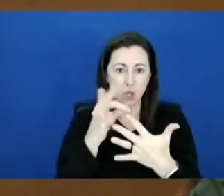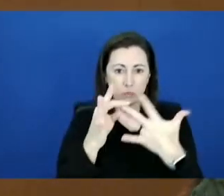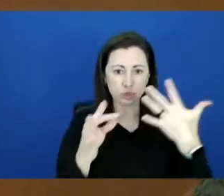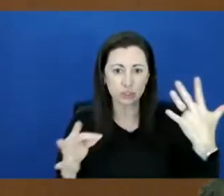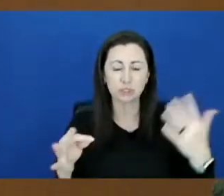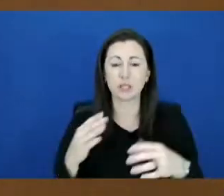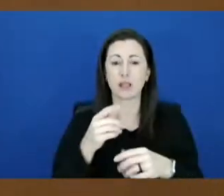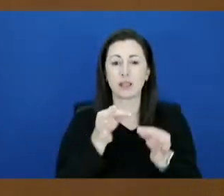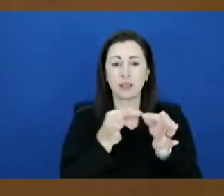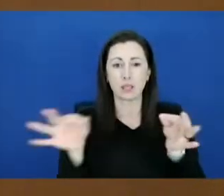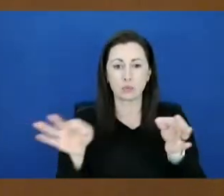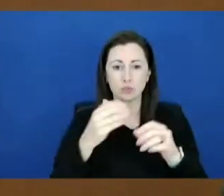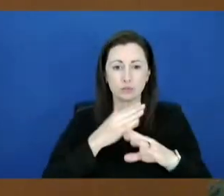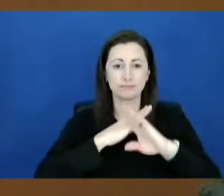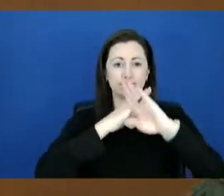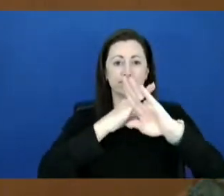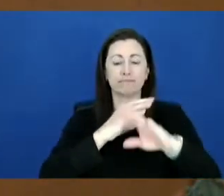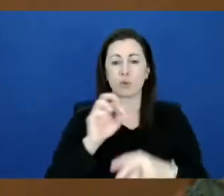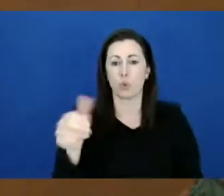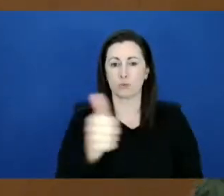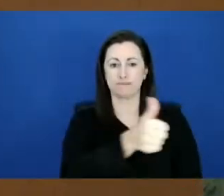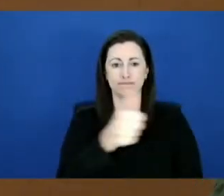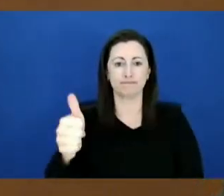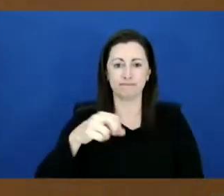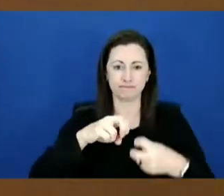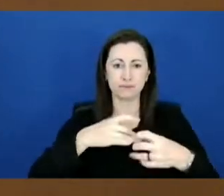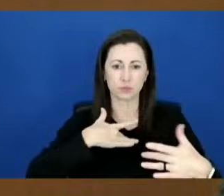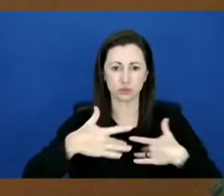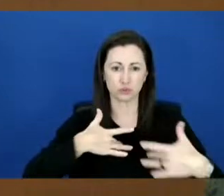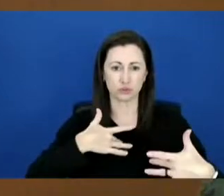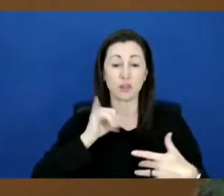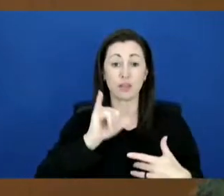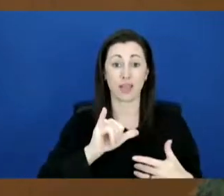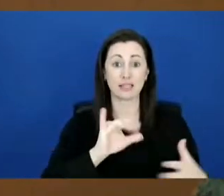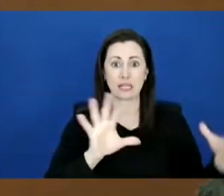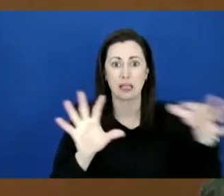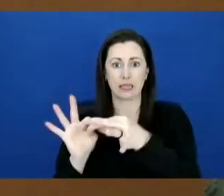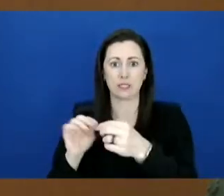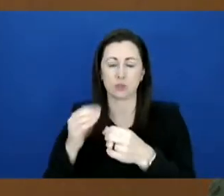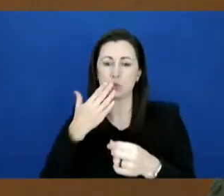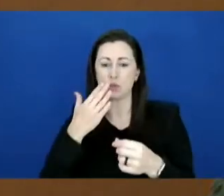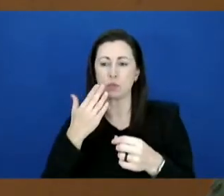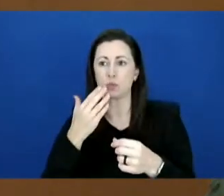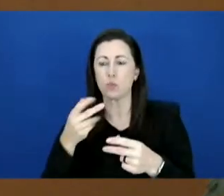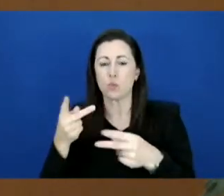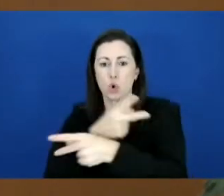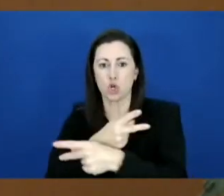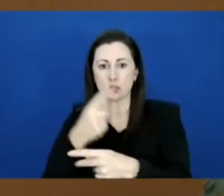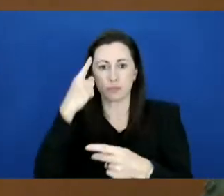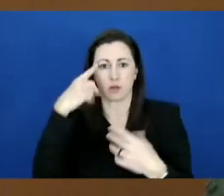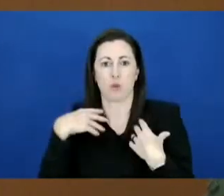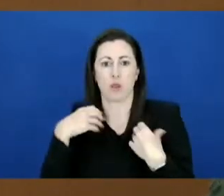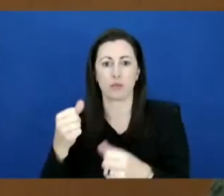POORER HOUSING OPTIONS, LANGUAGE BARRIERS AND TRANSPORTATION CONCERNS.